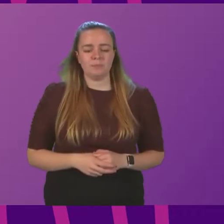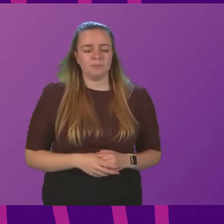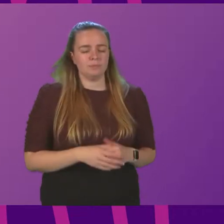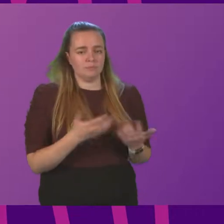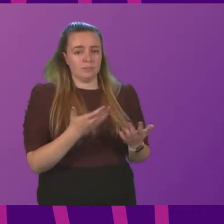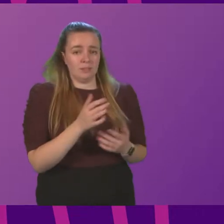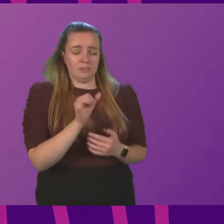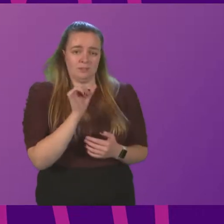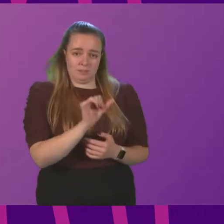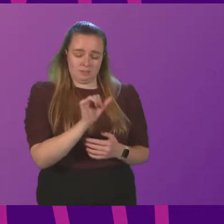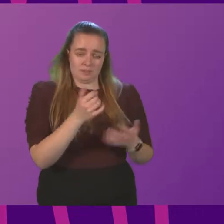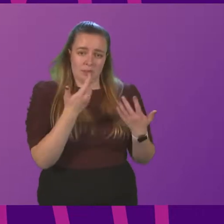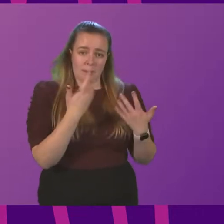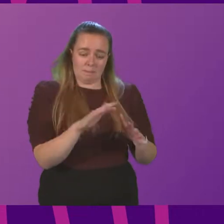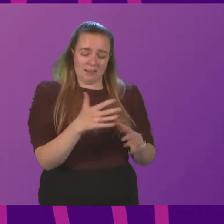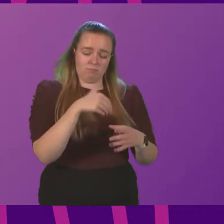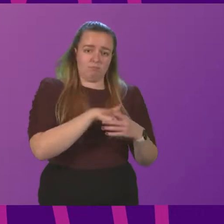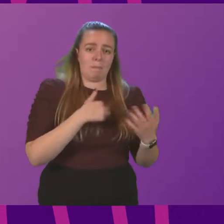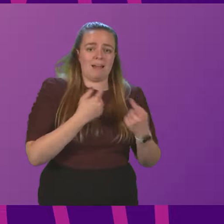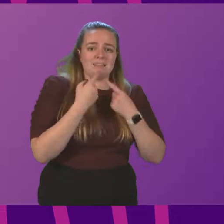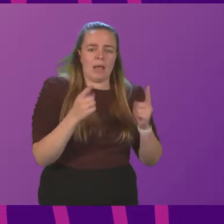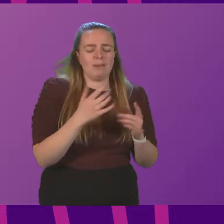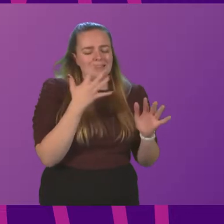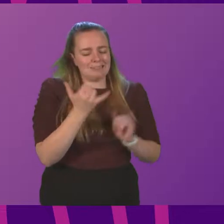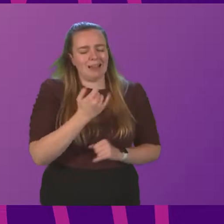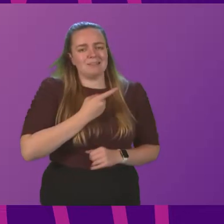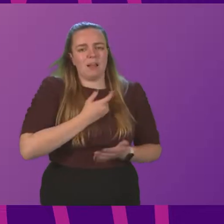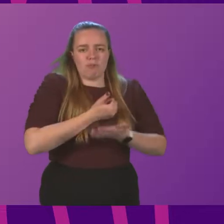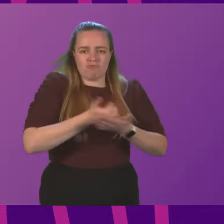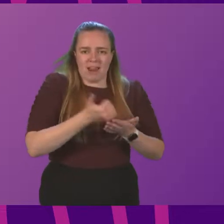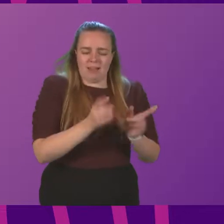As I said in my statement, testing ourselves regularly is incredibly important. It is one